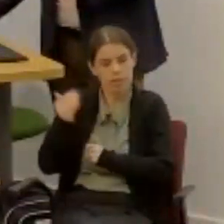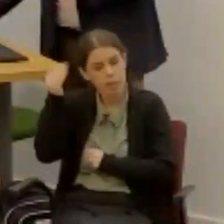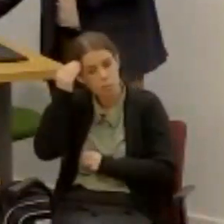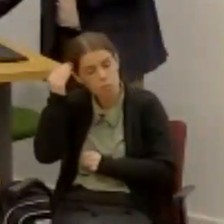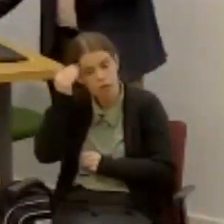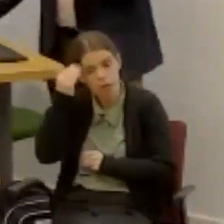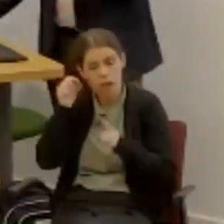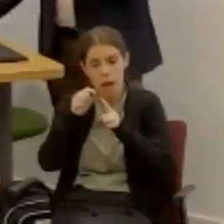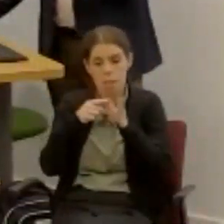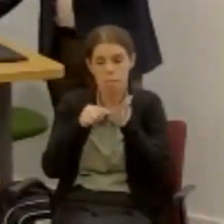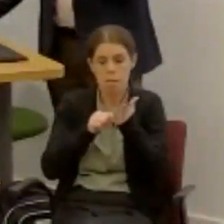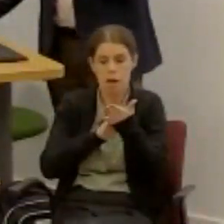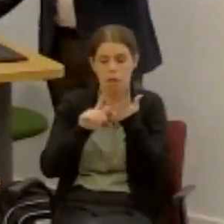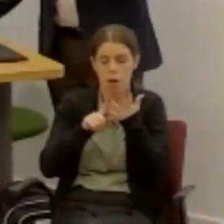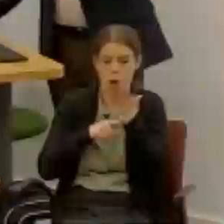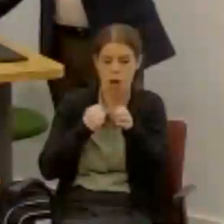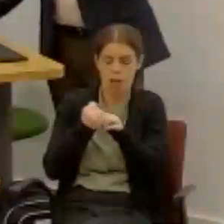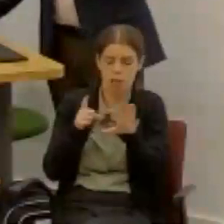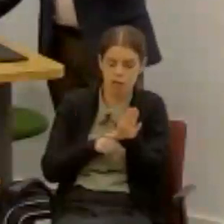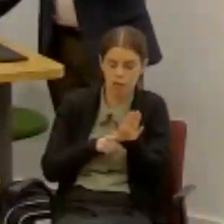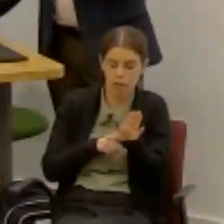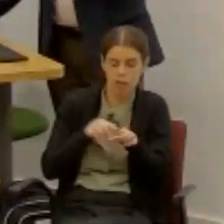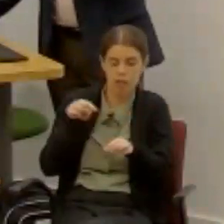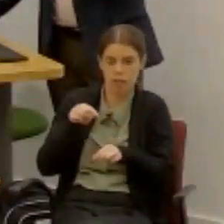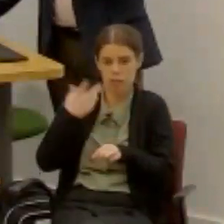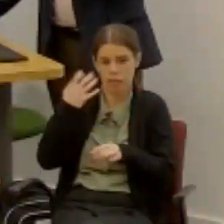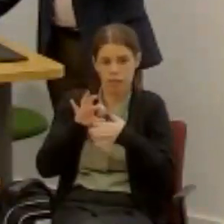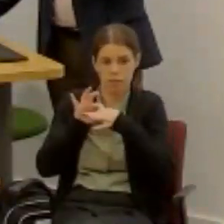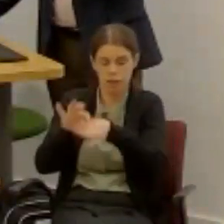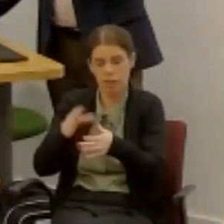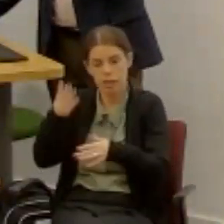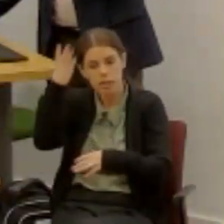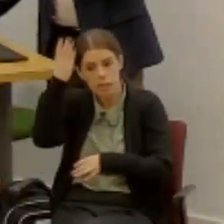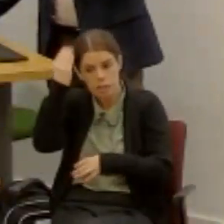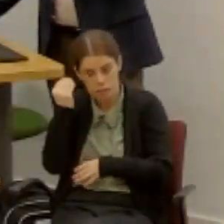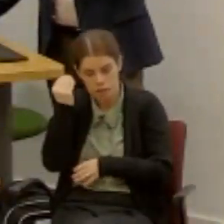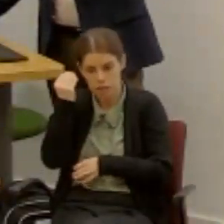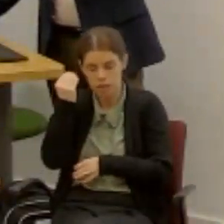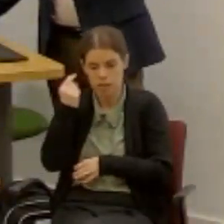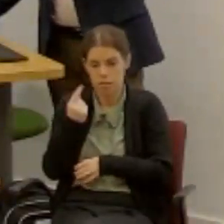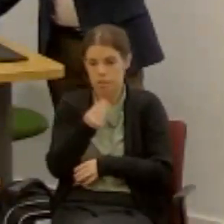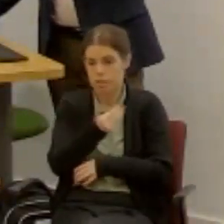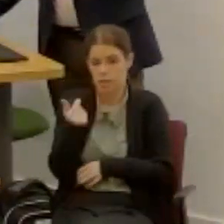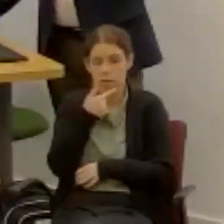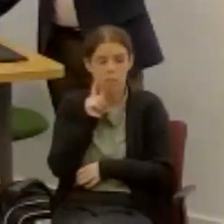and eventually we get to a point where that pathology leads to dementia syndrome. and for some people that come to the 80 s.